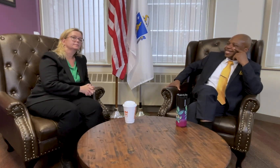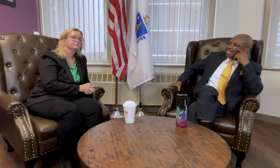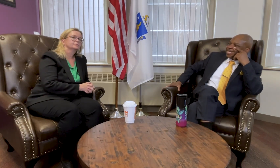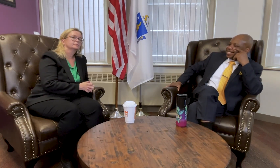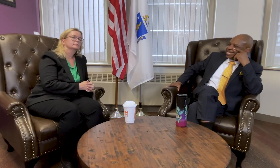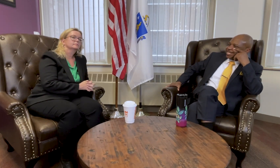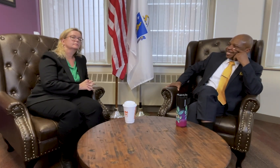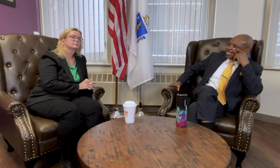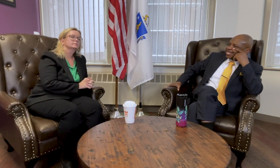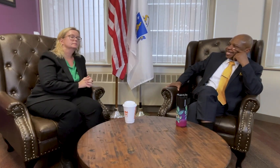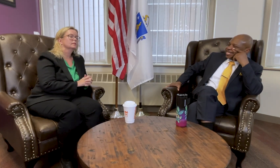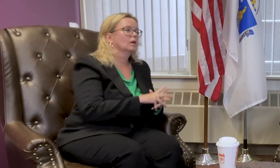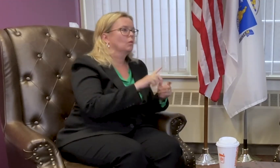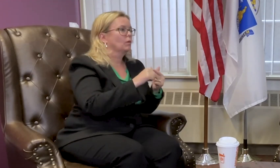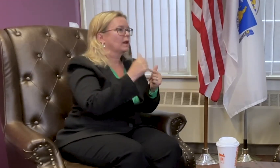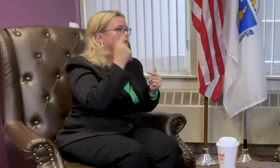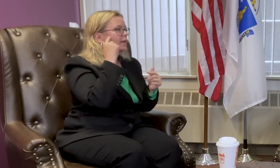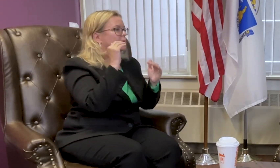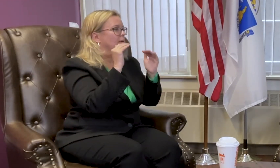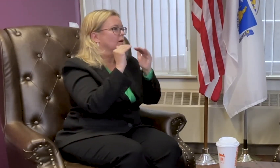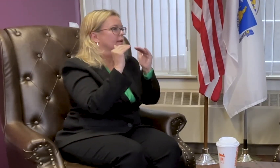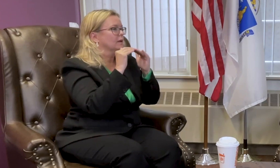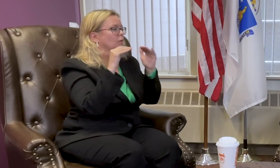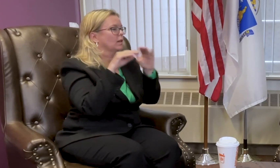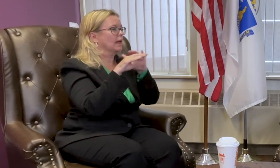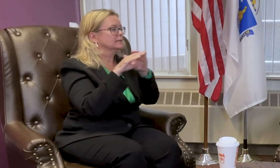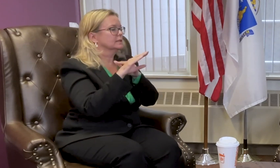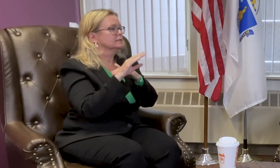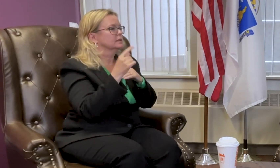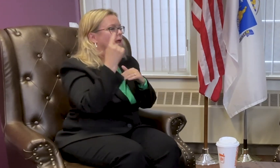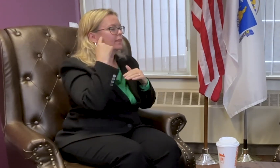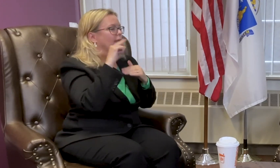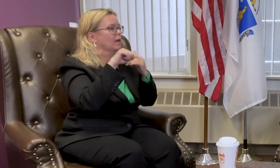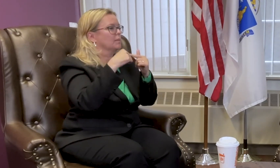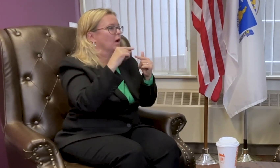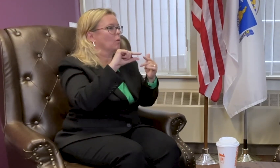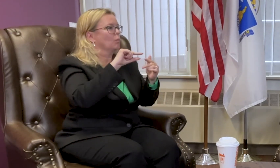[ALISON] When I think of equal access, I think about when I started working as